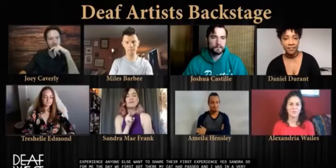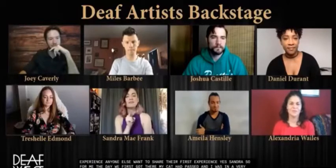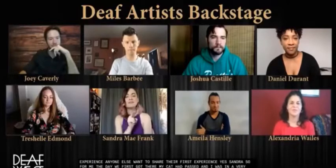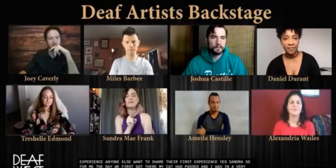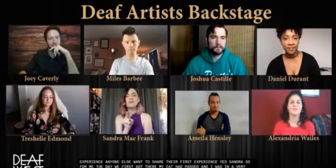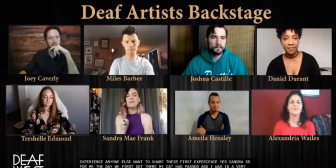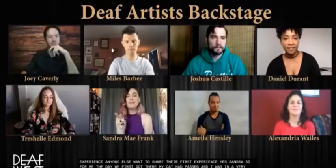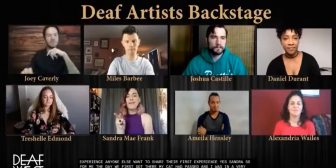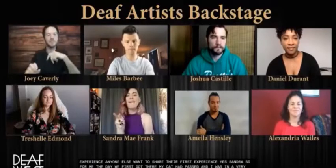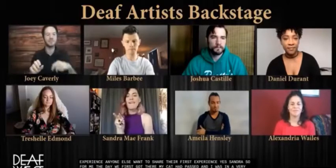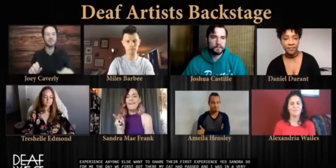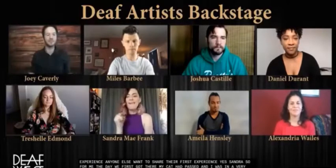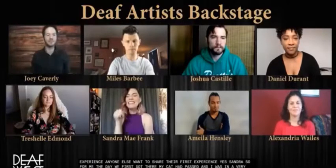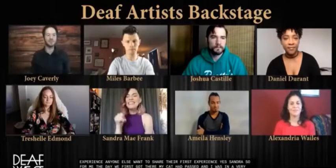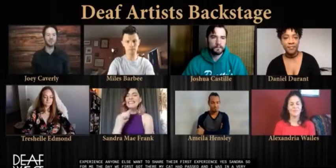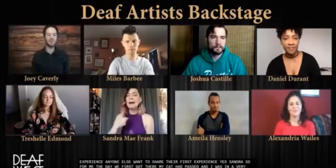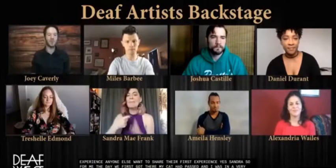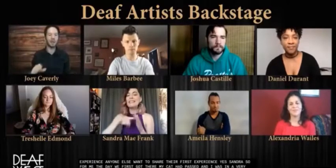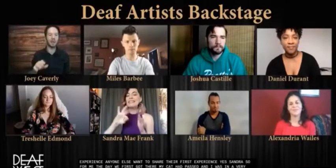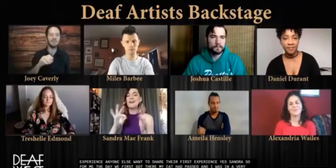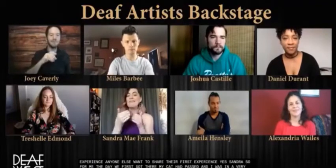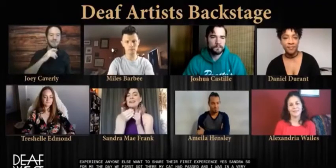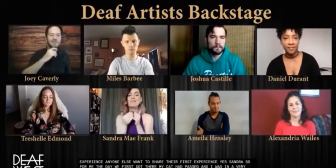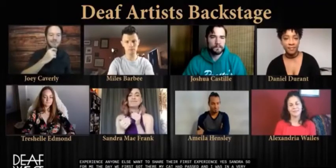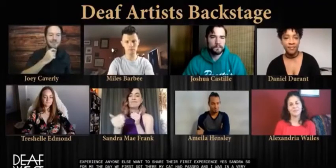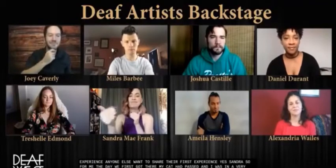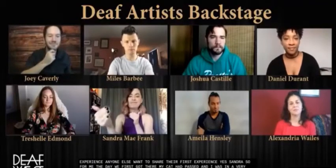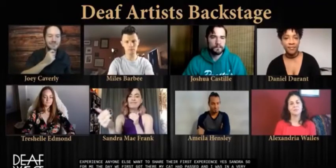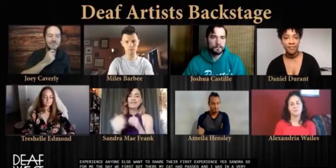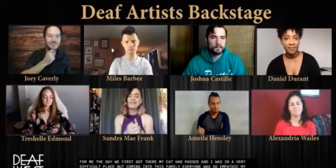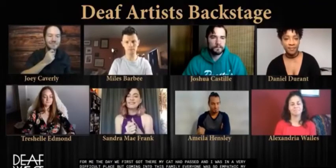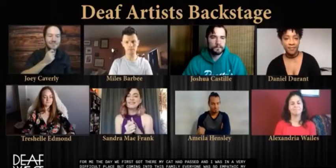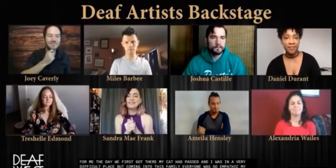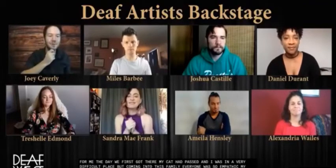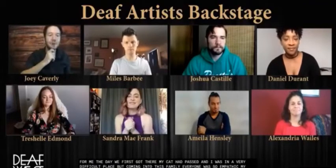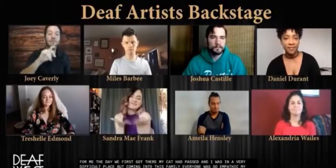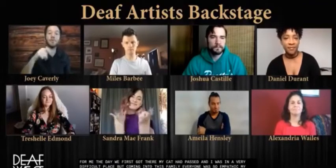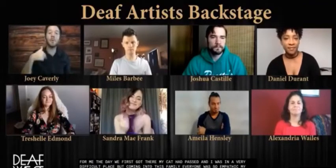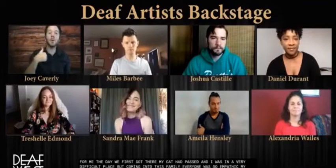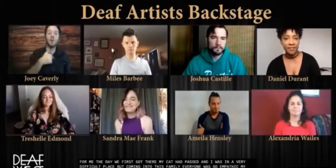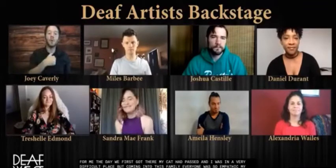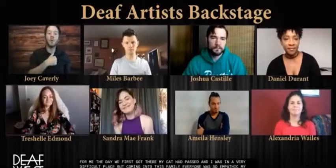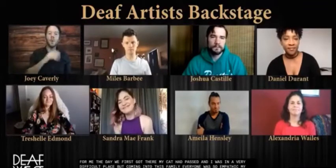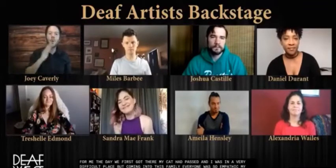this family and just chatting and having a conversation with everyone felt great from then on